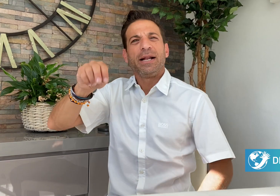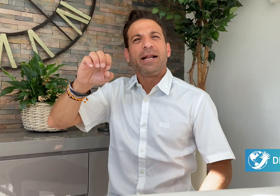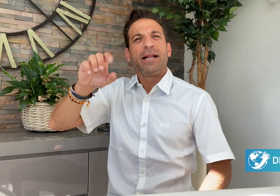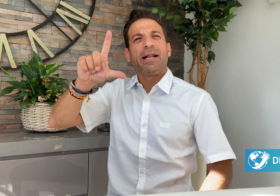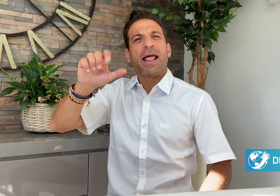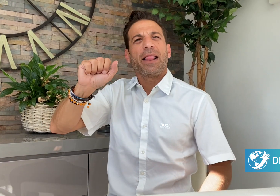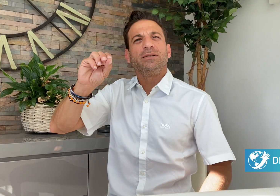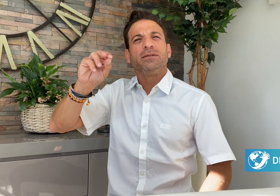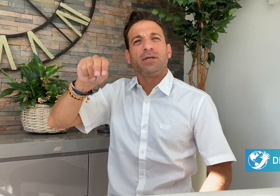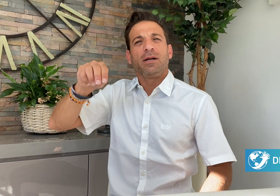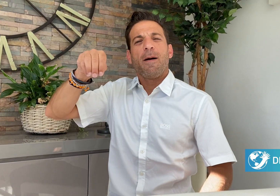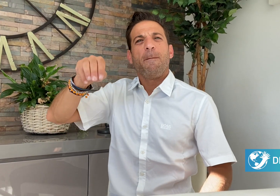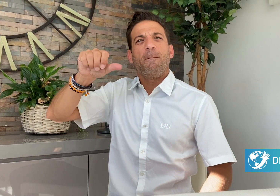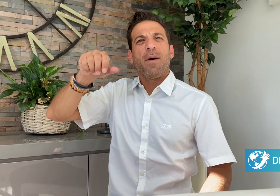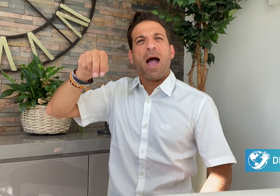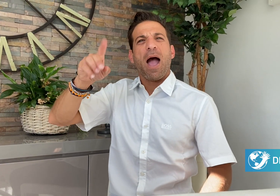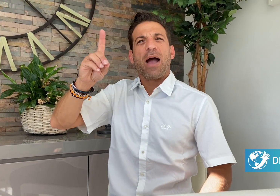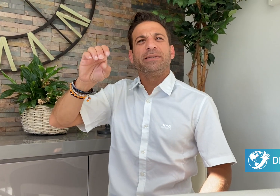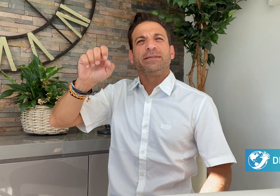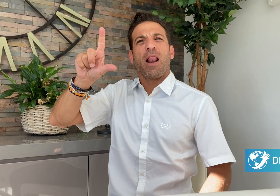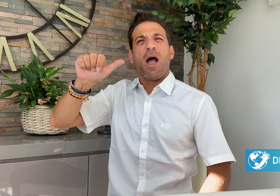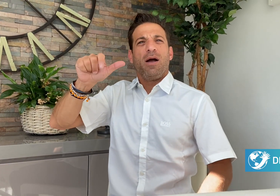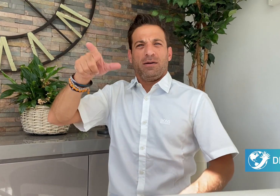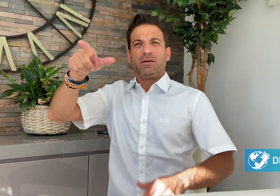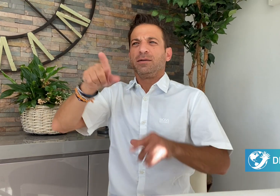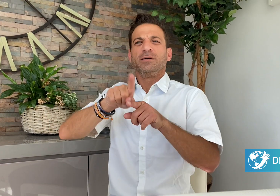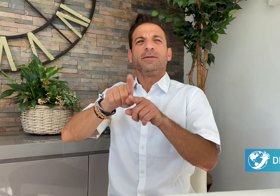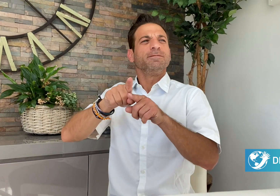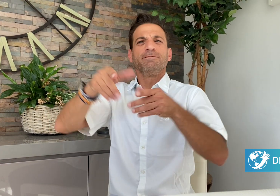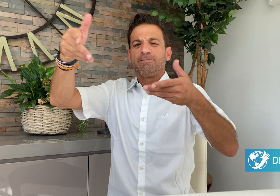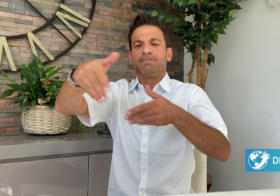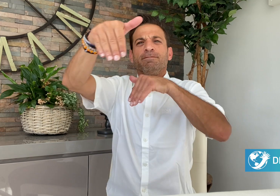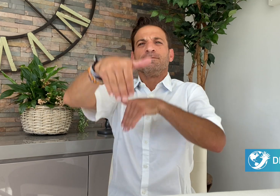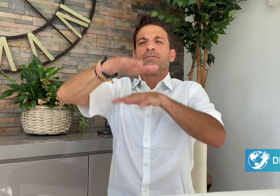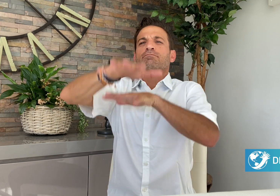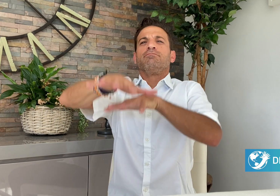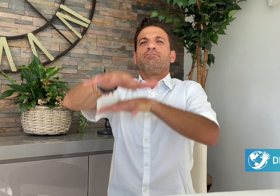interpreter at Nelson Mandela’s funeral went viral.